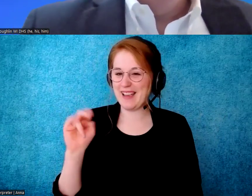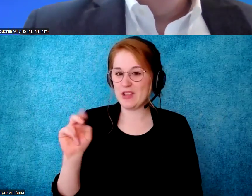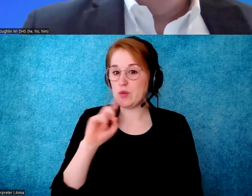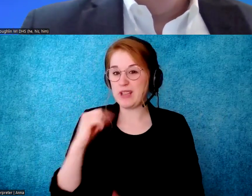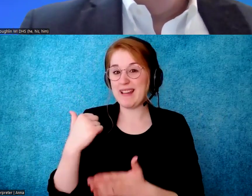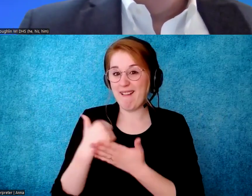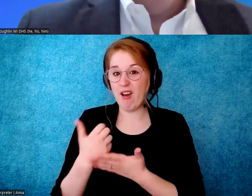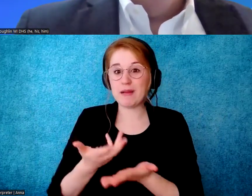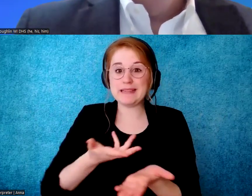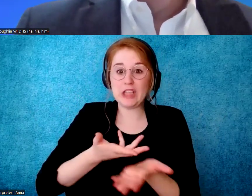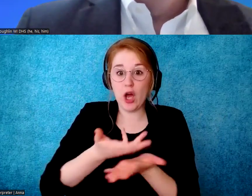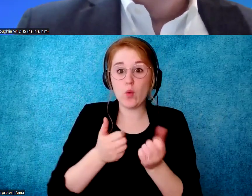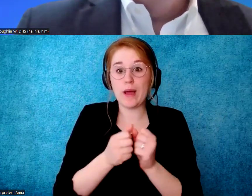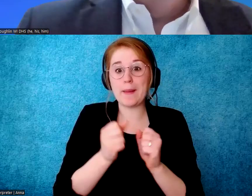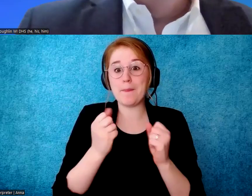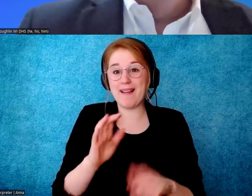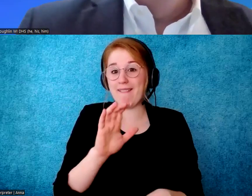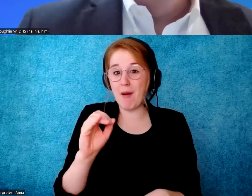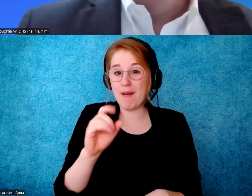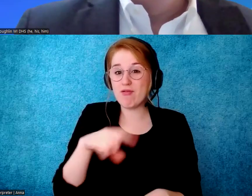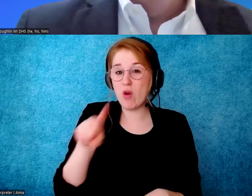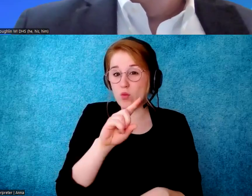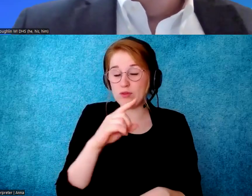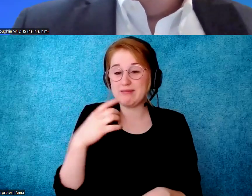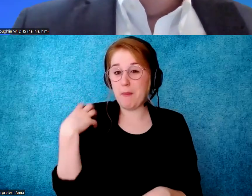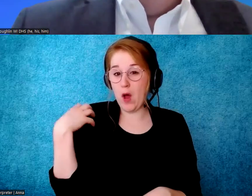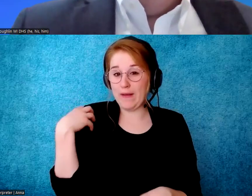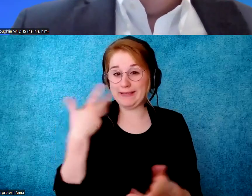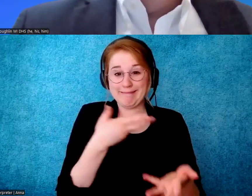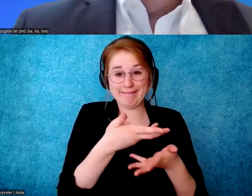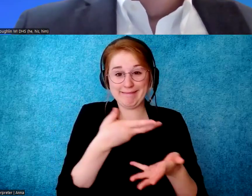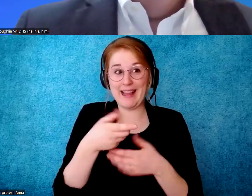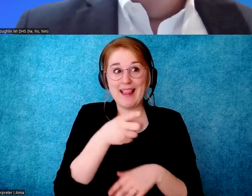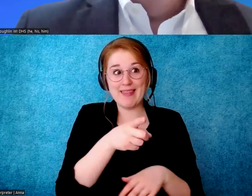to different employers and those employers helped us talk to other employers